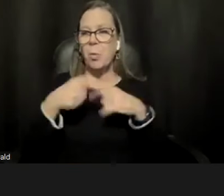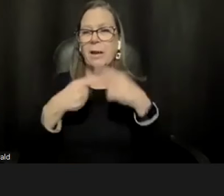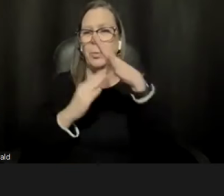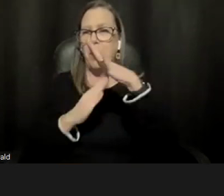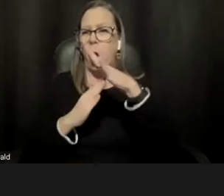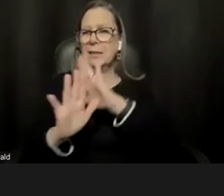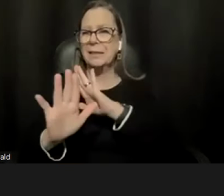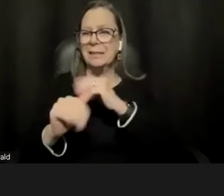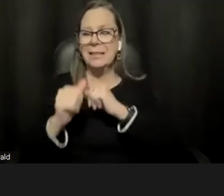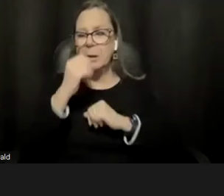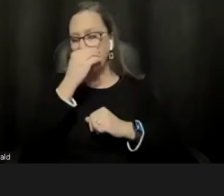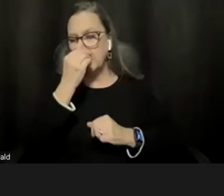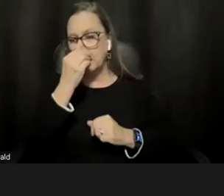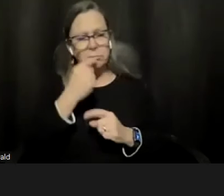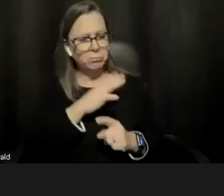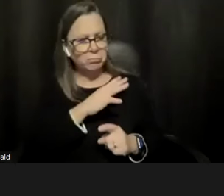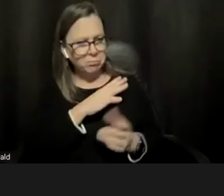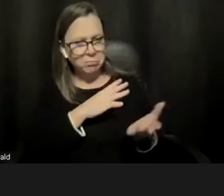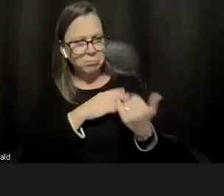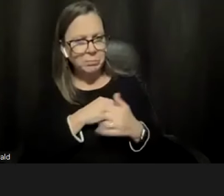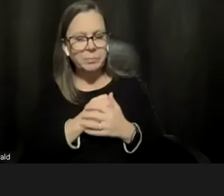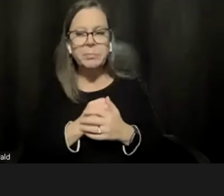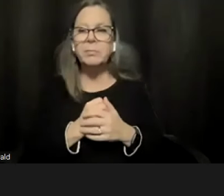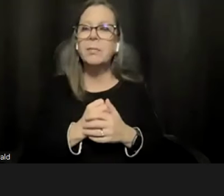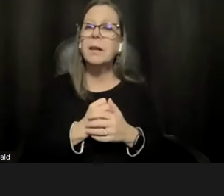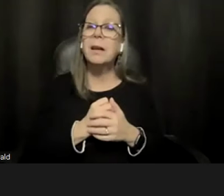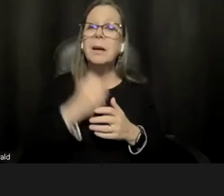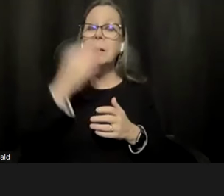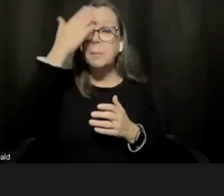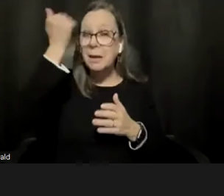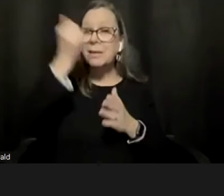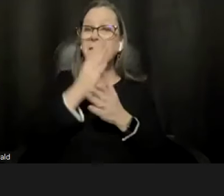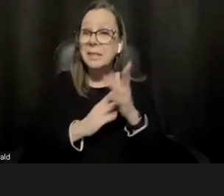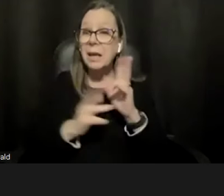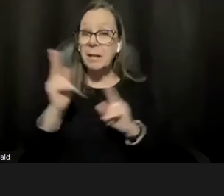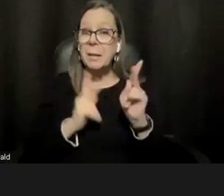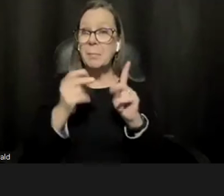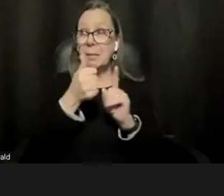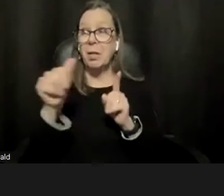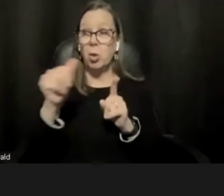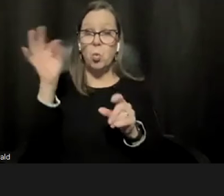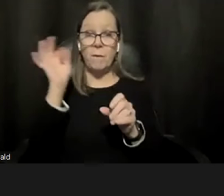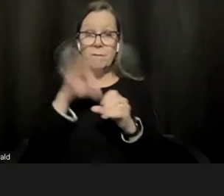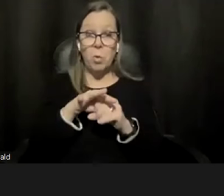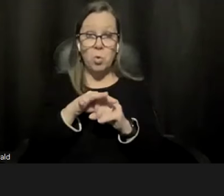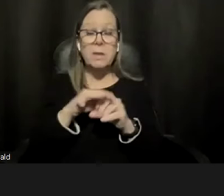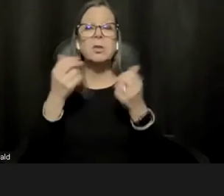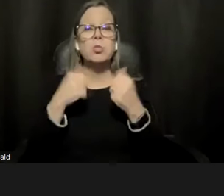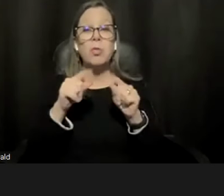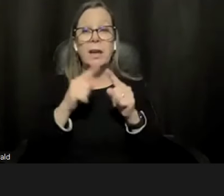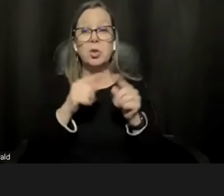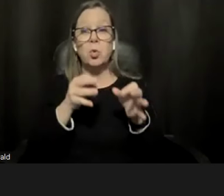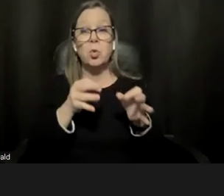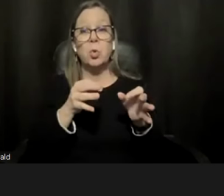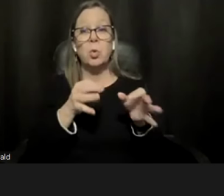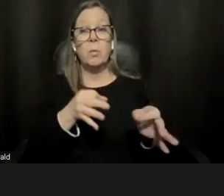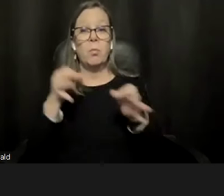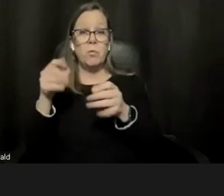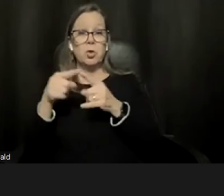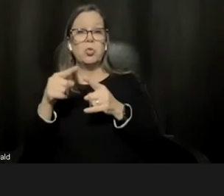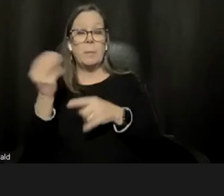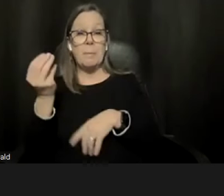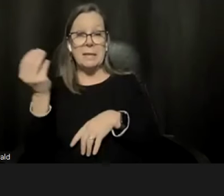Some of the people that voted to try to move it to a Monday, we were thinking of maybe